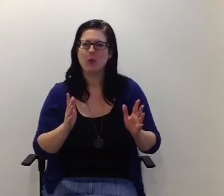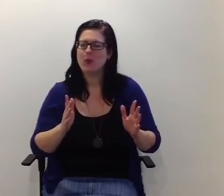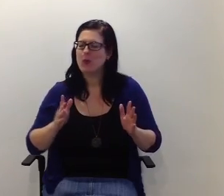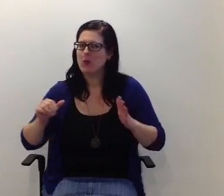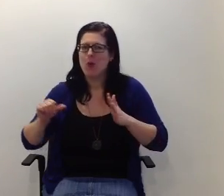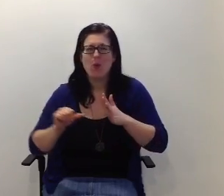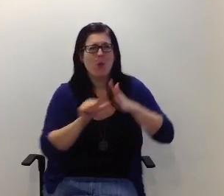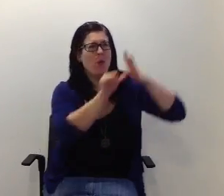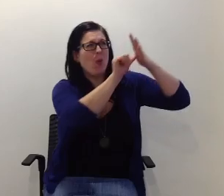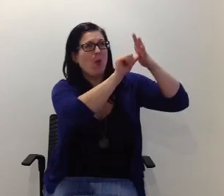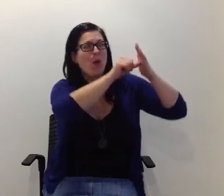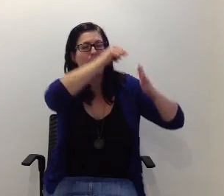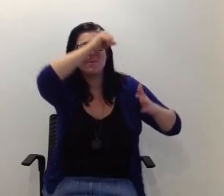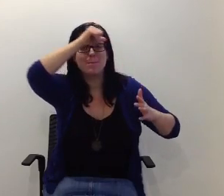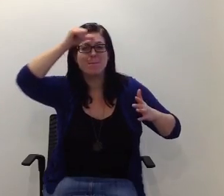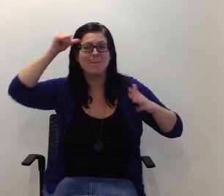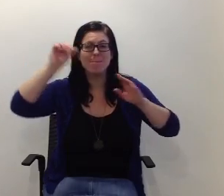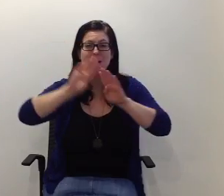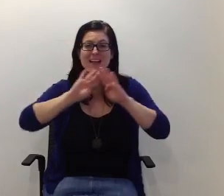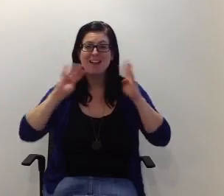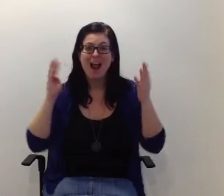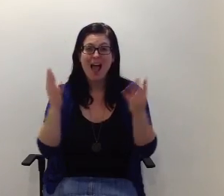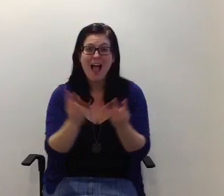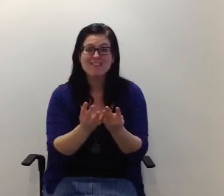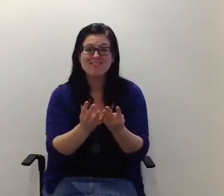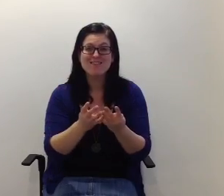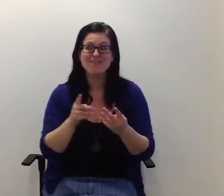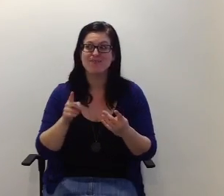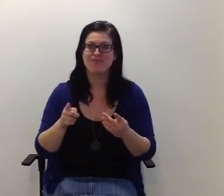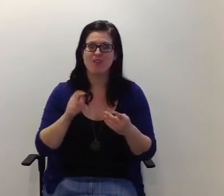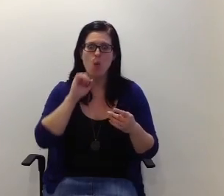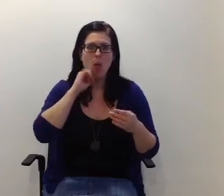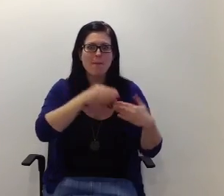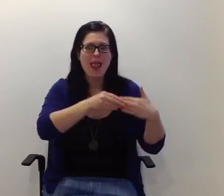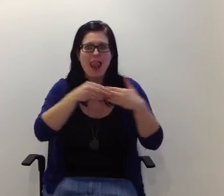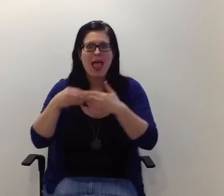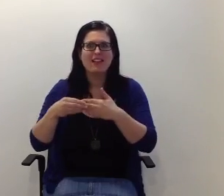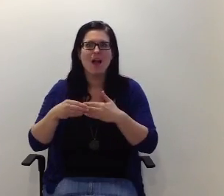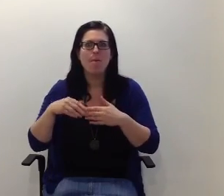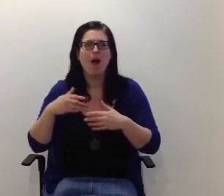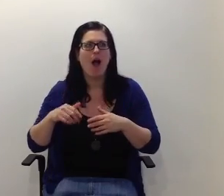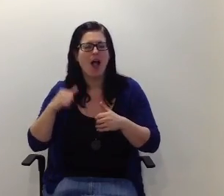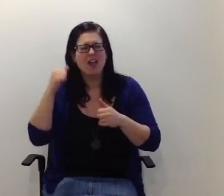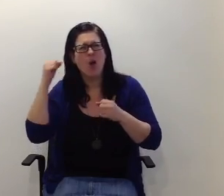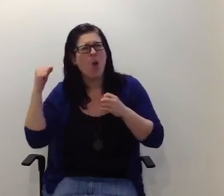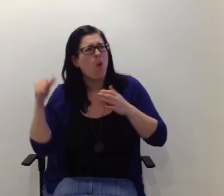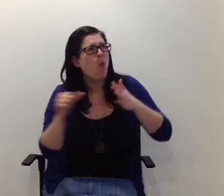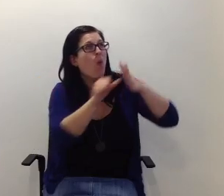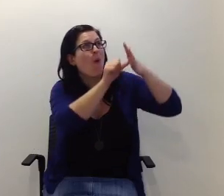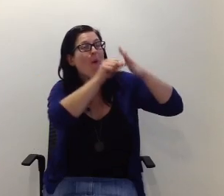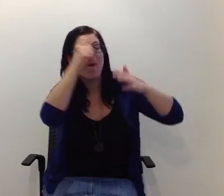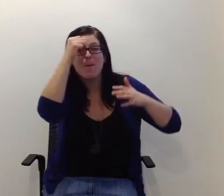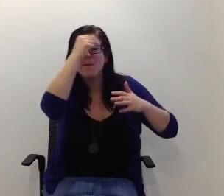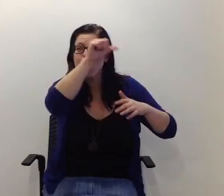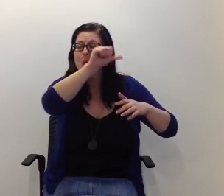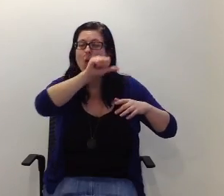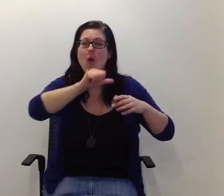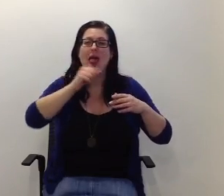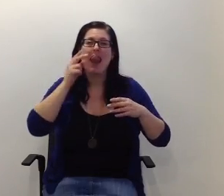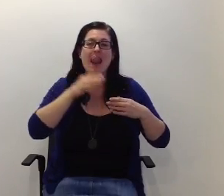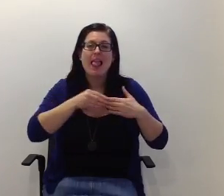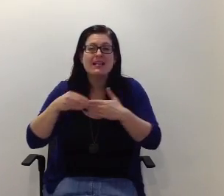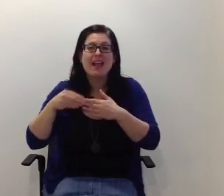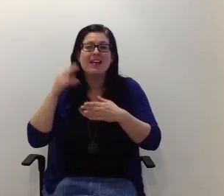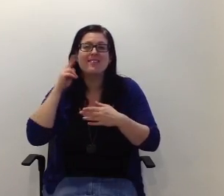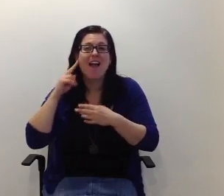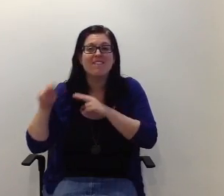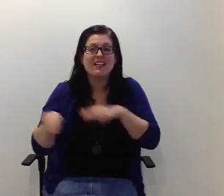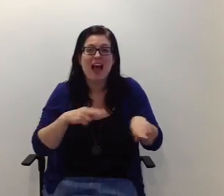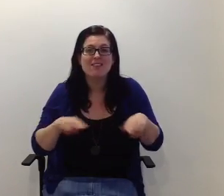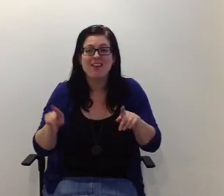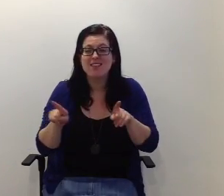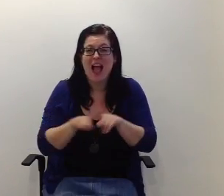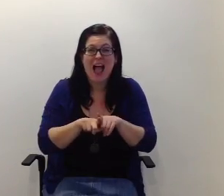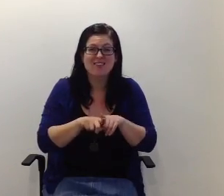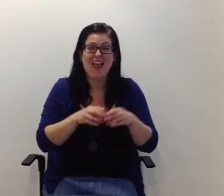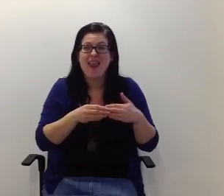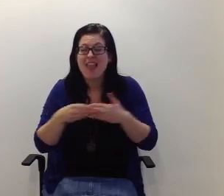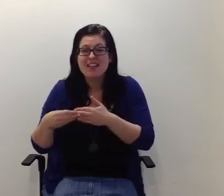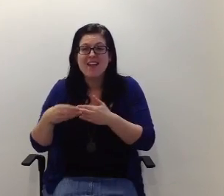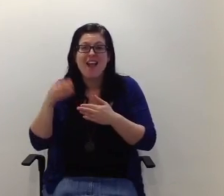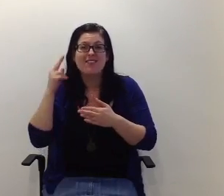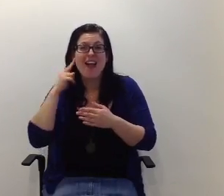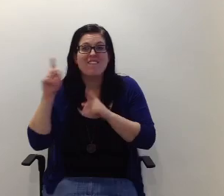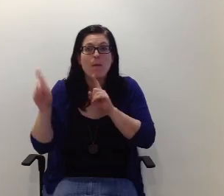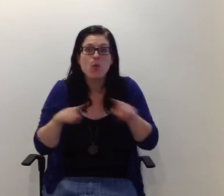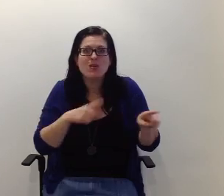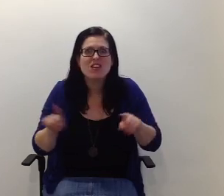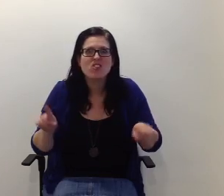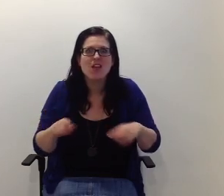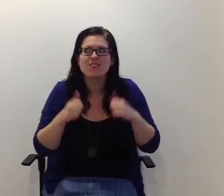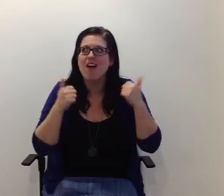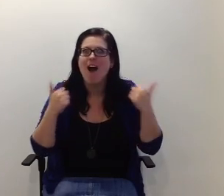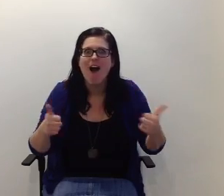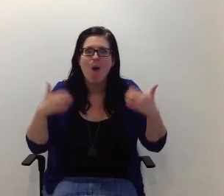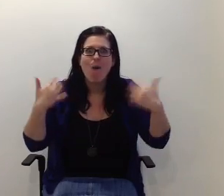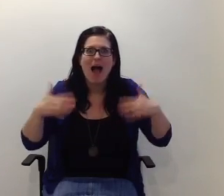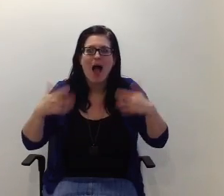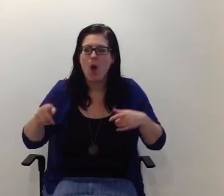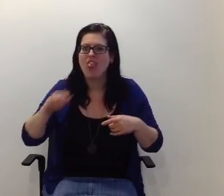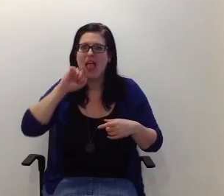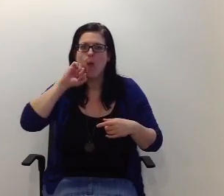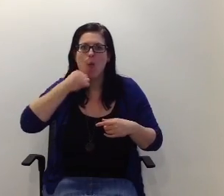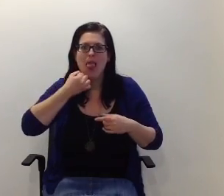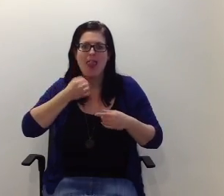A brilliant masterclass which will be led by leading deaf dancers and leading deaf musicians - wow!